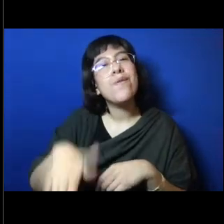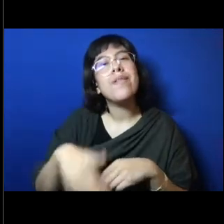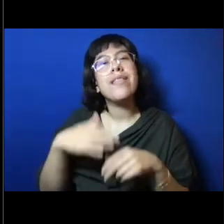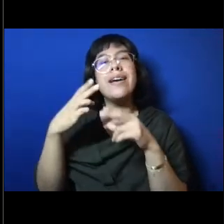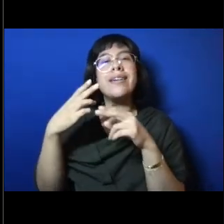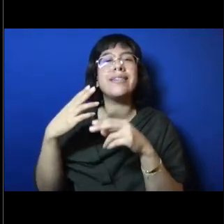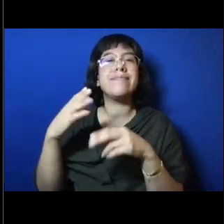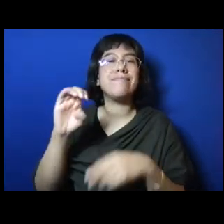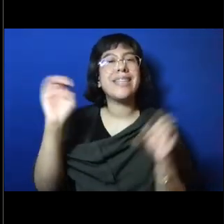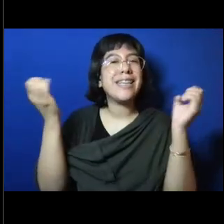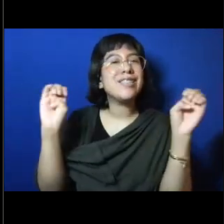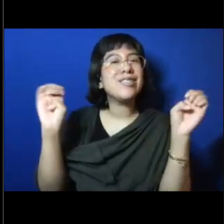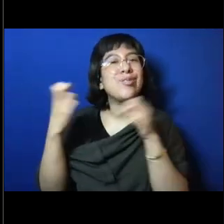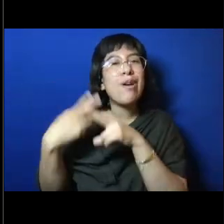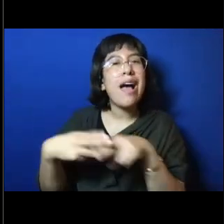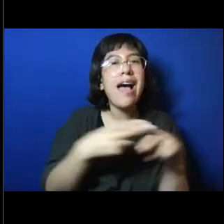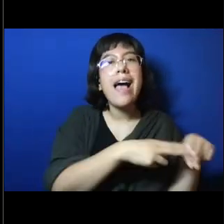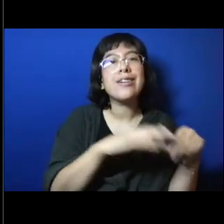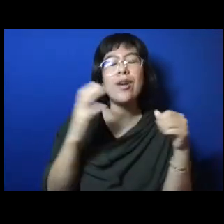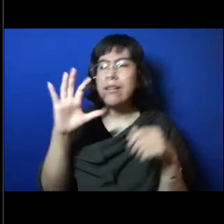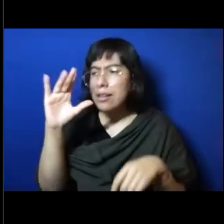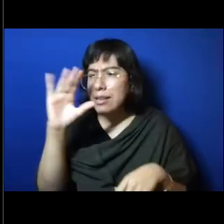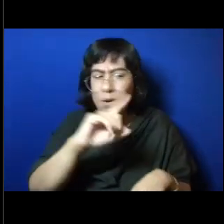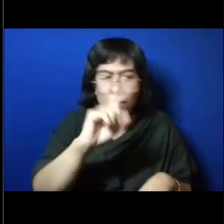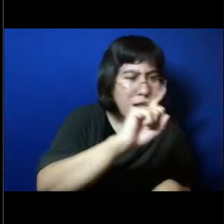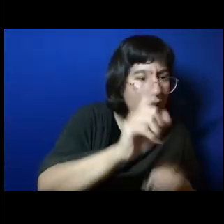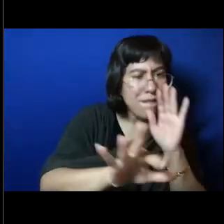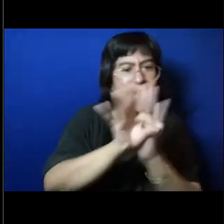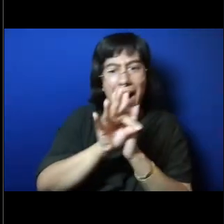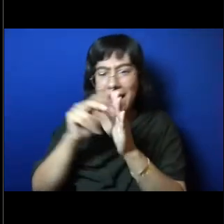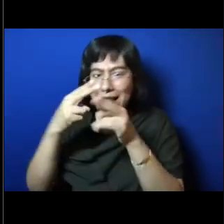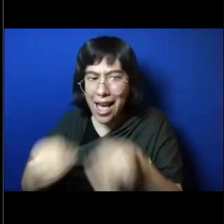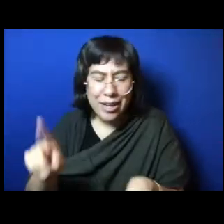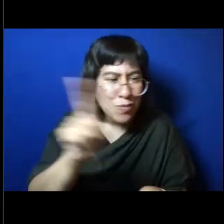these difficult to see cryptic organisms,